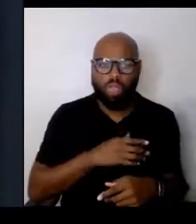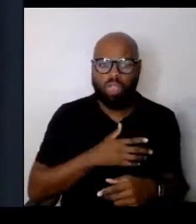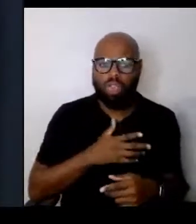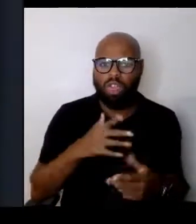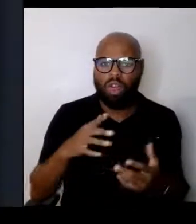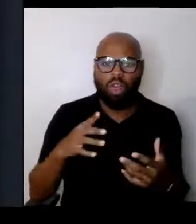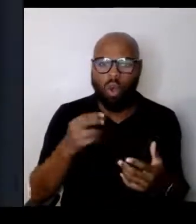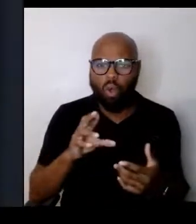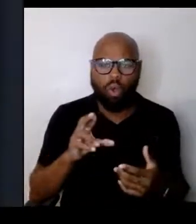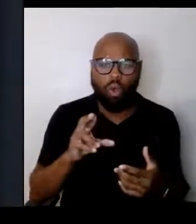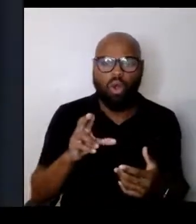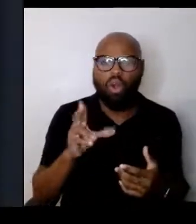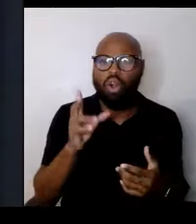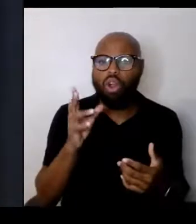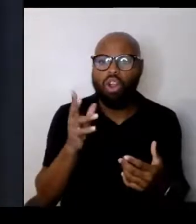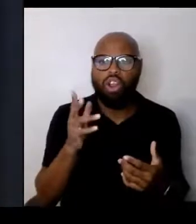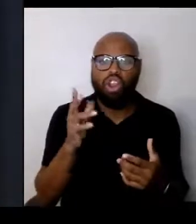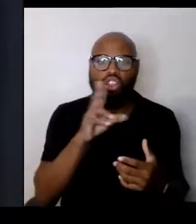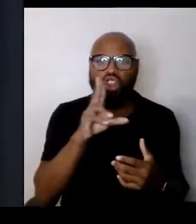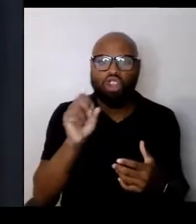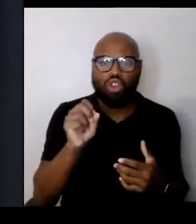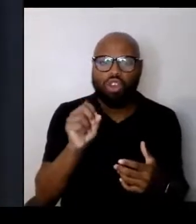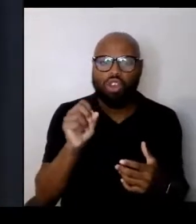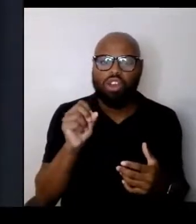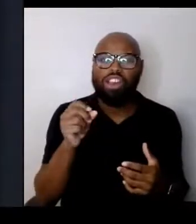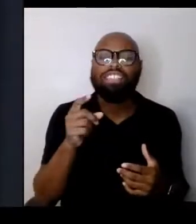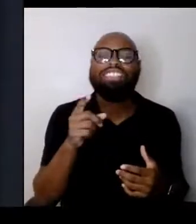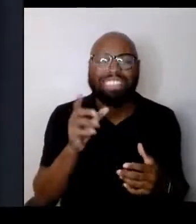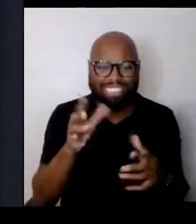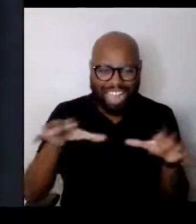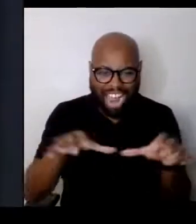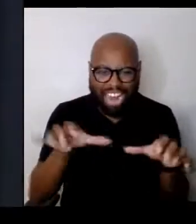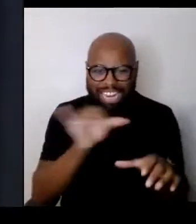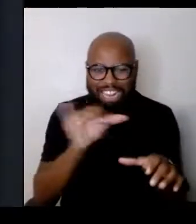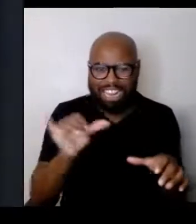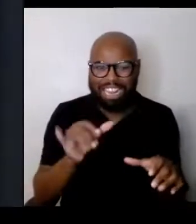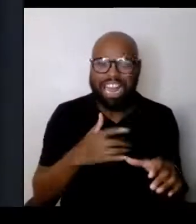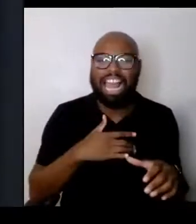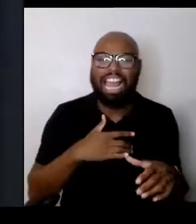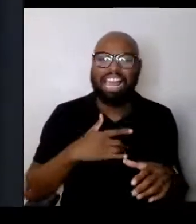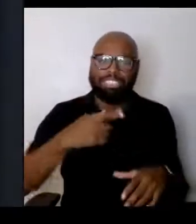United States is acting like that, where no matter what happens,